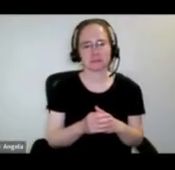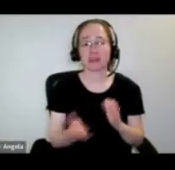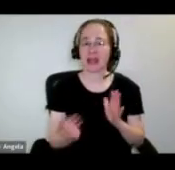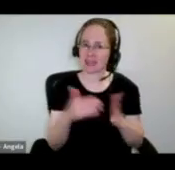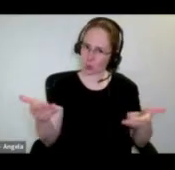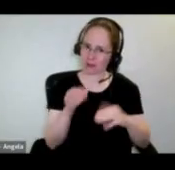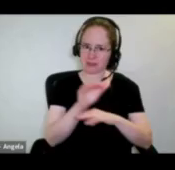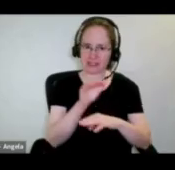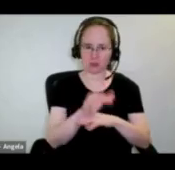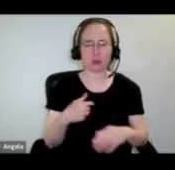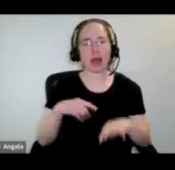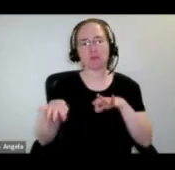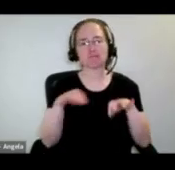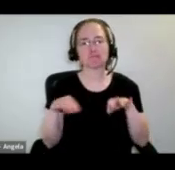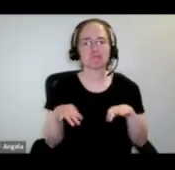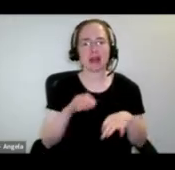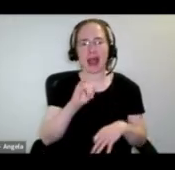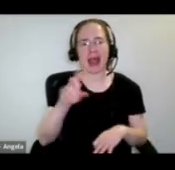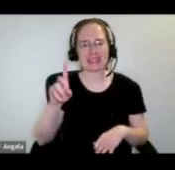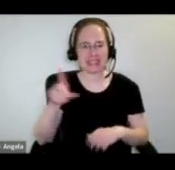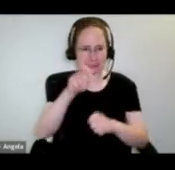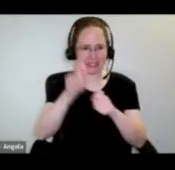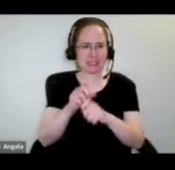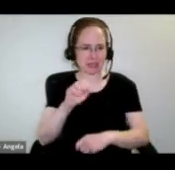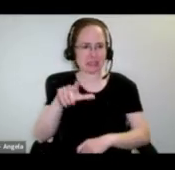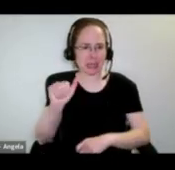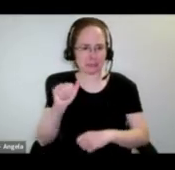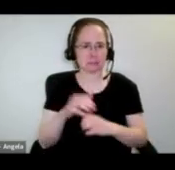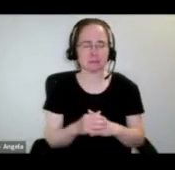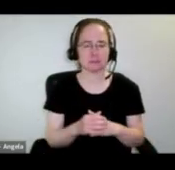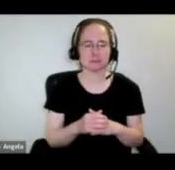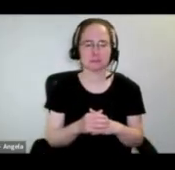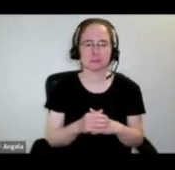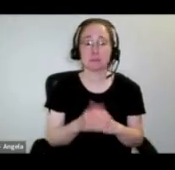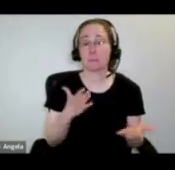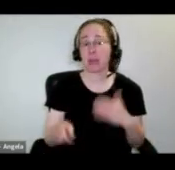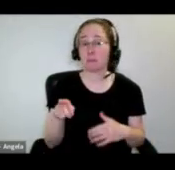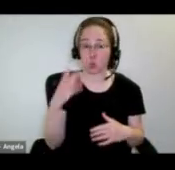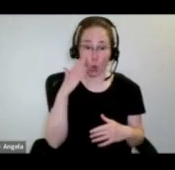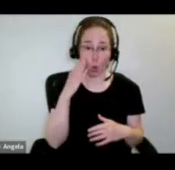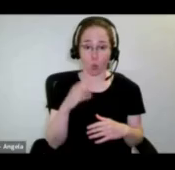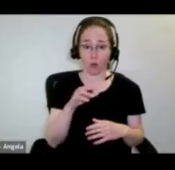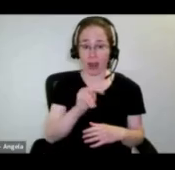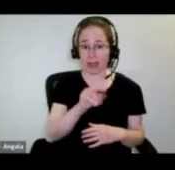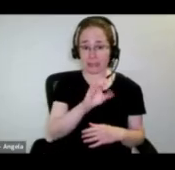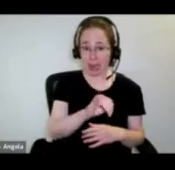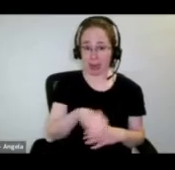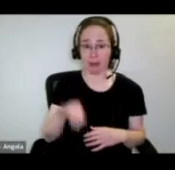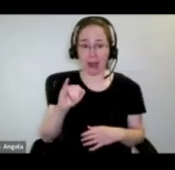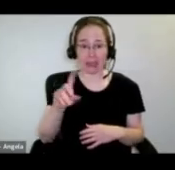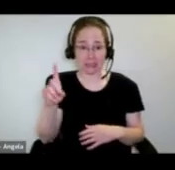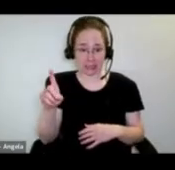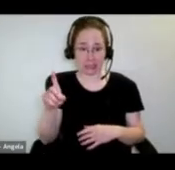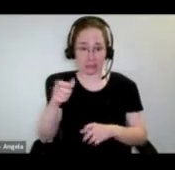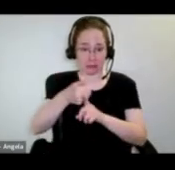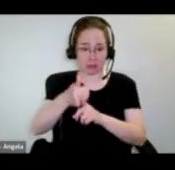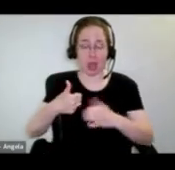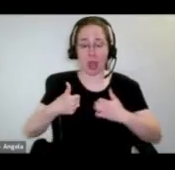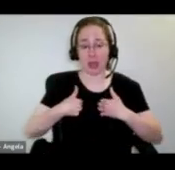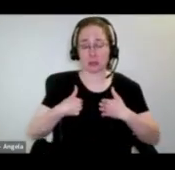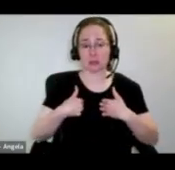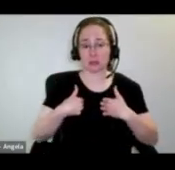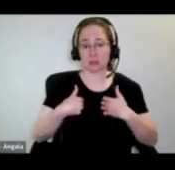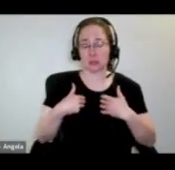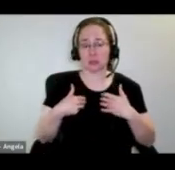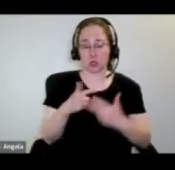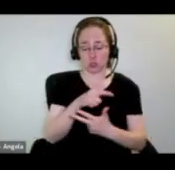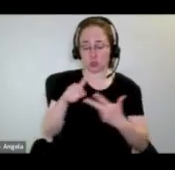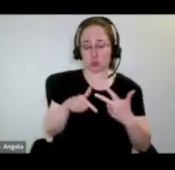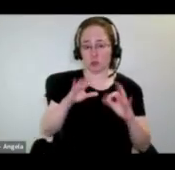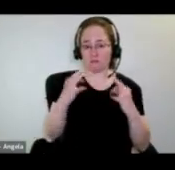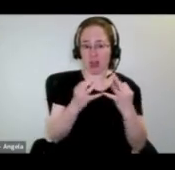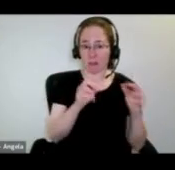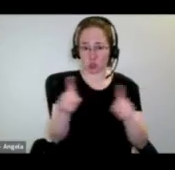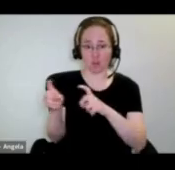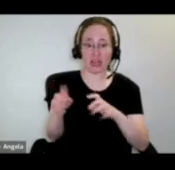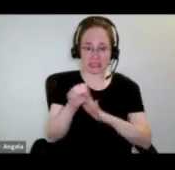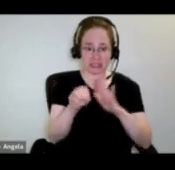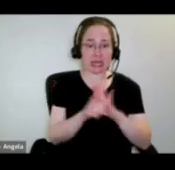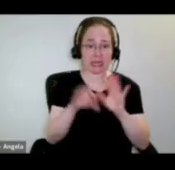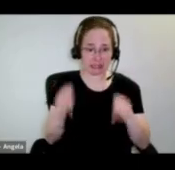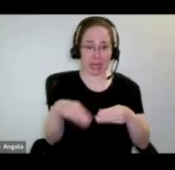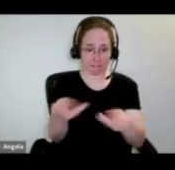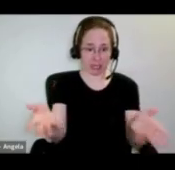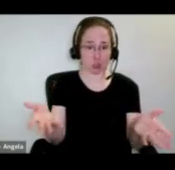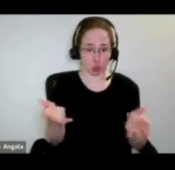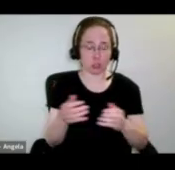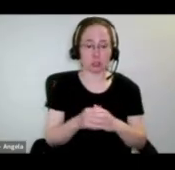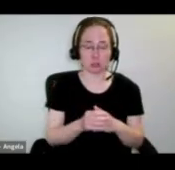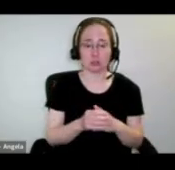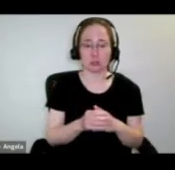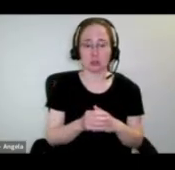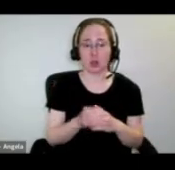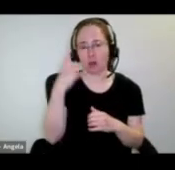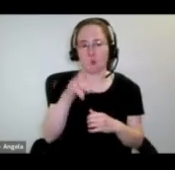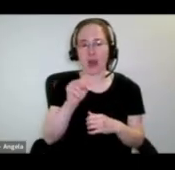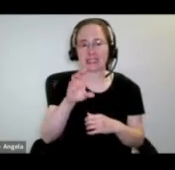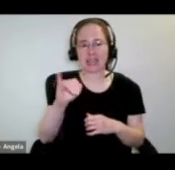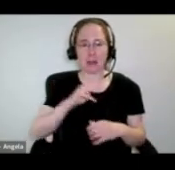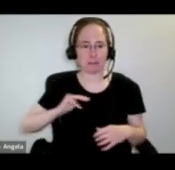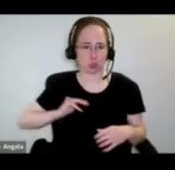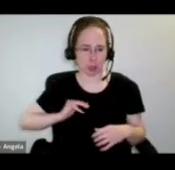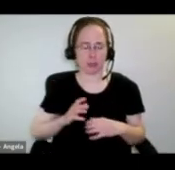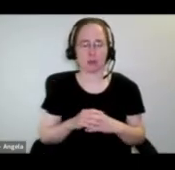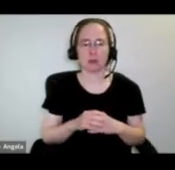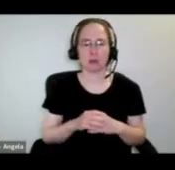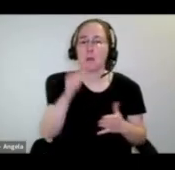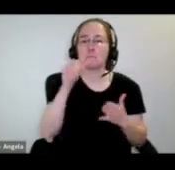Laura Vegas: Thanks, Lindsay. And, again, welcome this afternoon. I'm going to talk a little bit about IDD-specific data. You may know that NCI -IDD has, a trio of family surveys that states are able to administer.